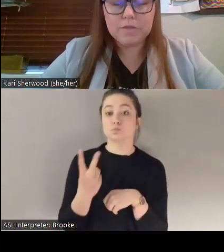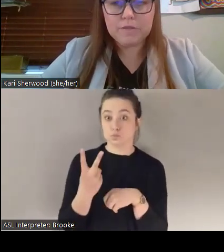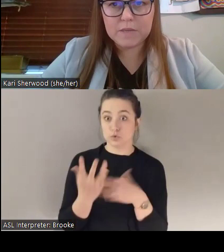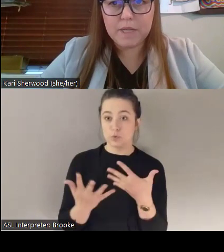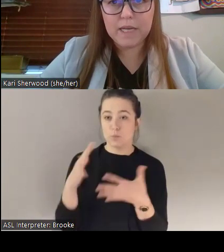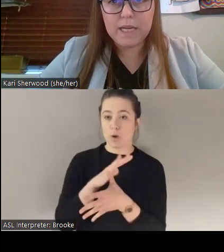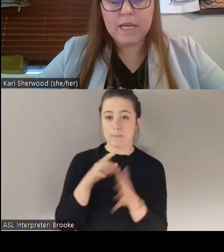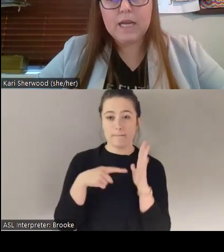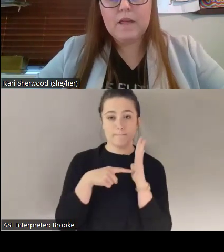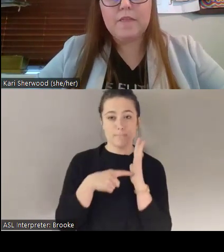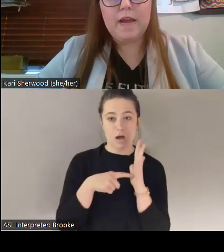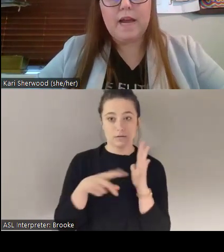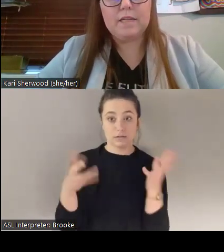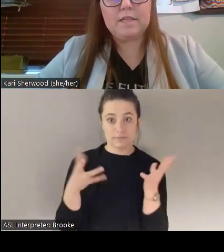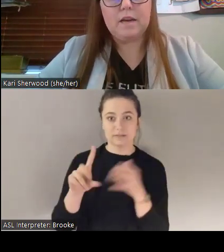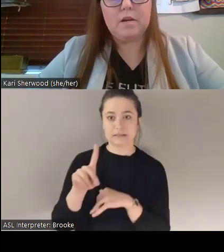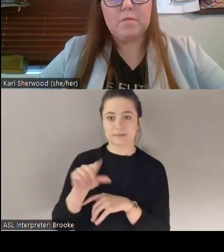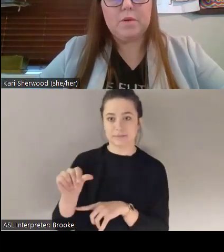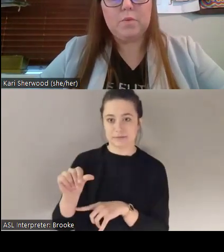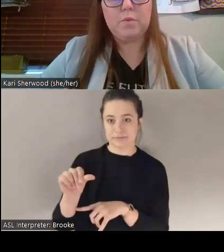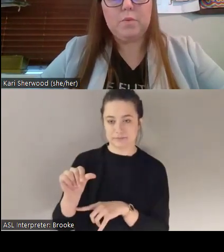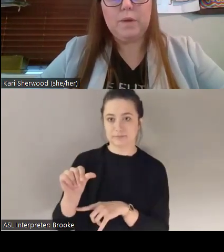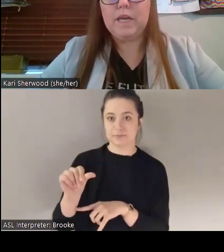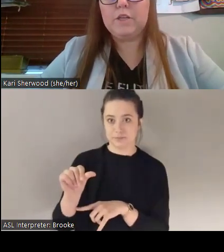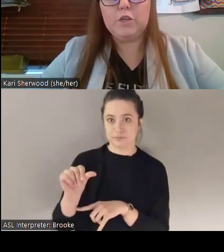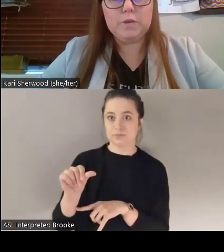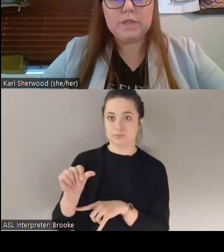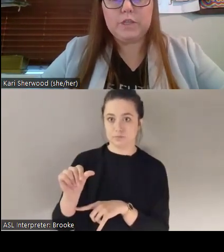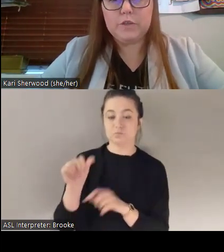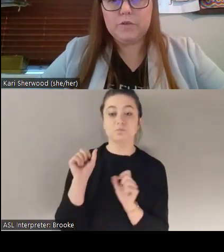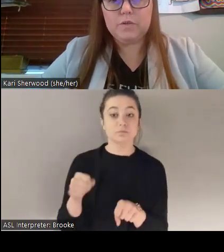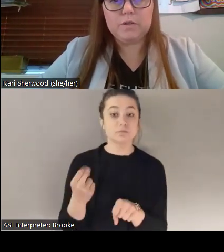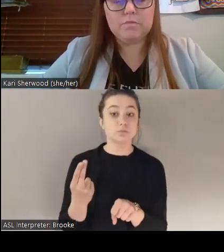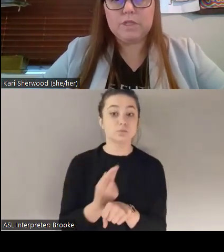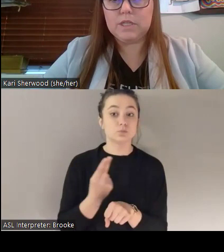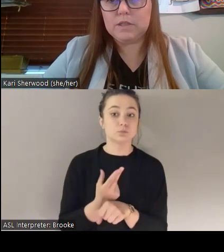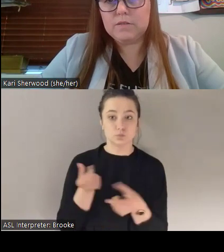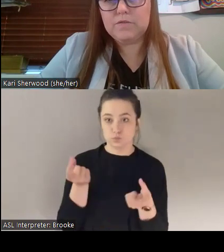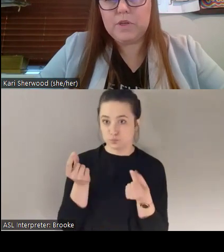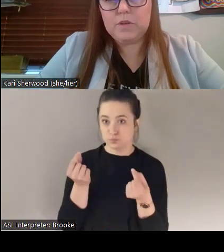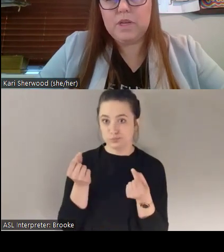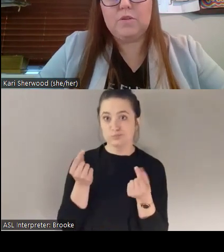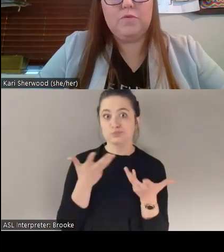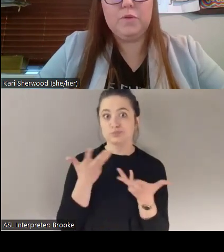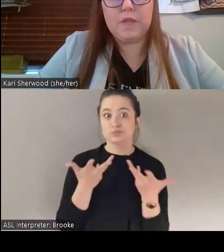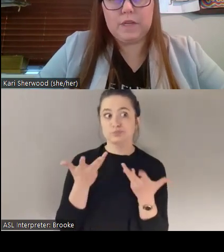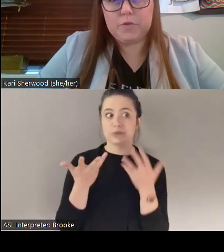of disability that we can use to view things